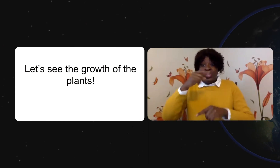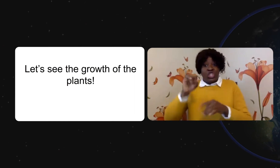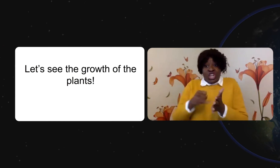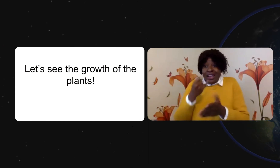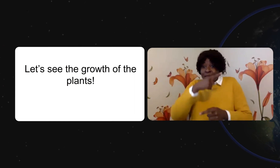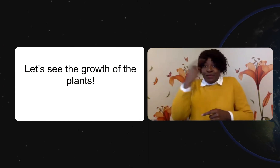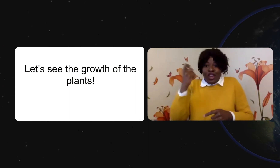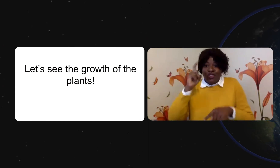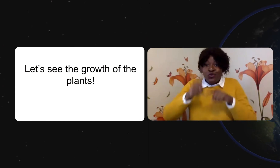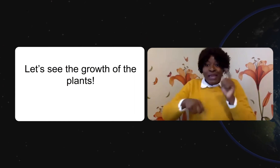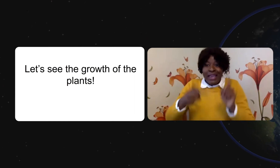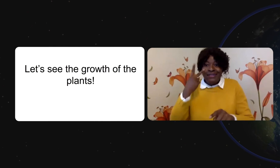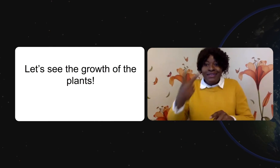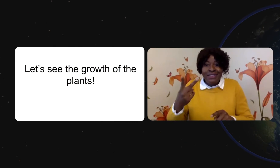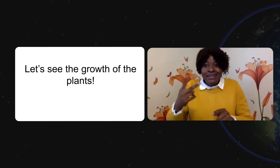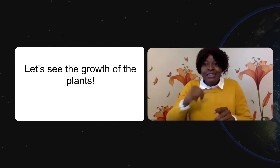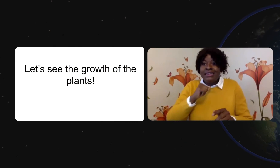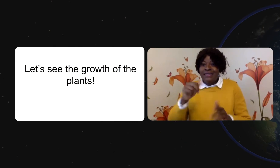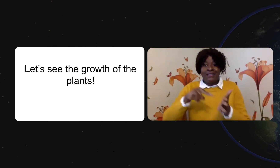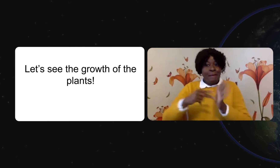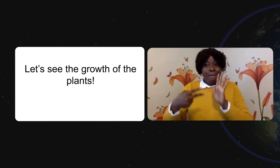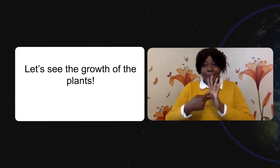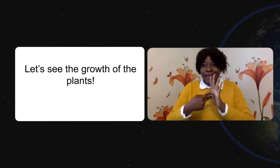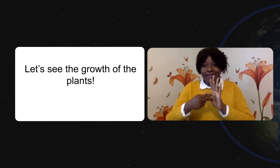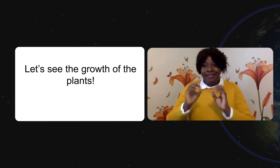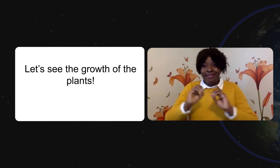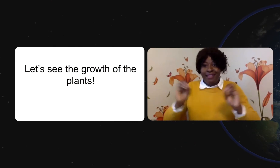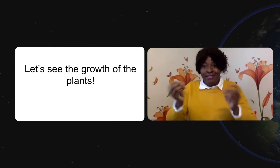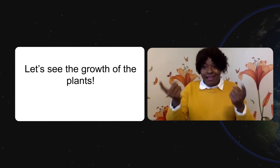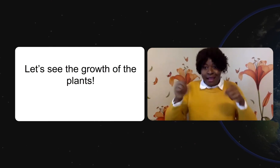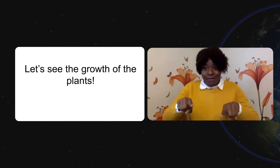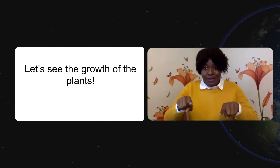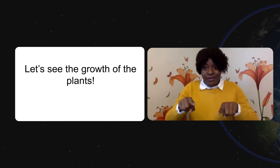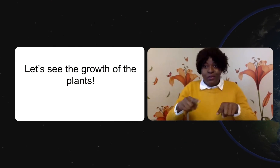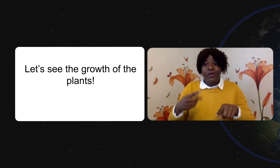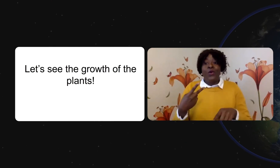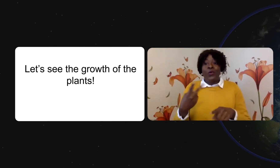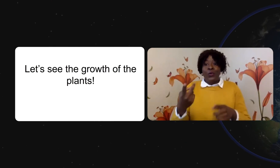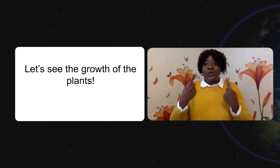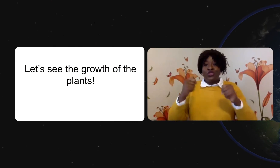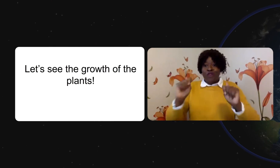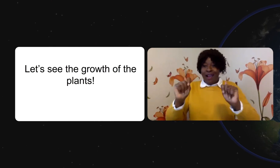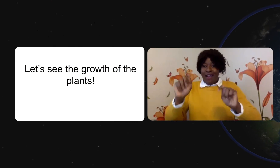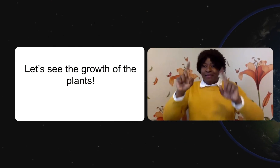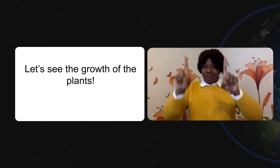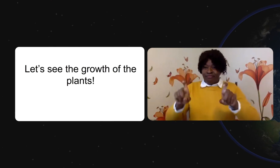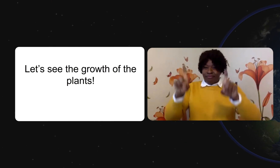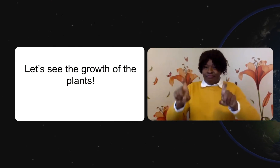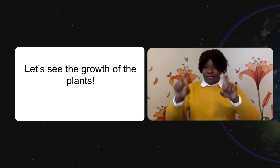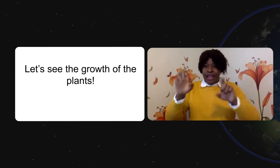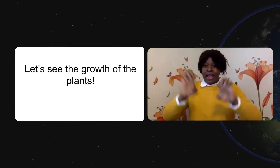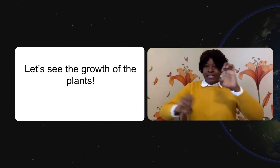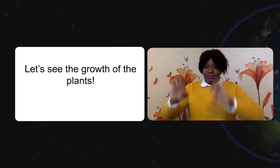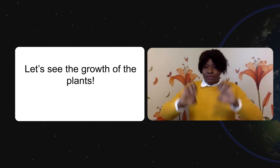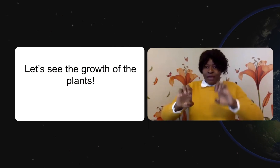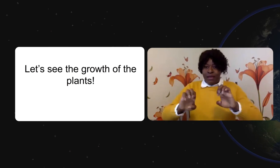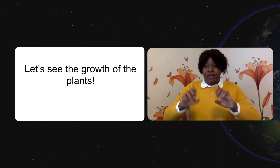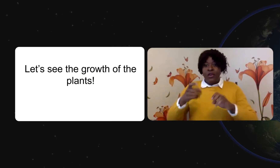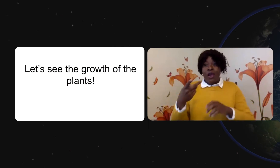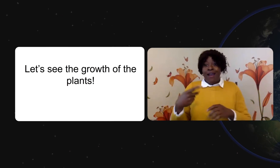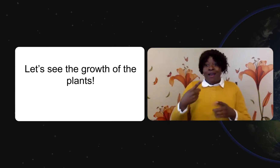But, just because you can't see it doesn't mean it doesn't happen.